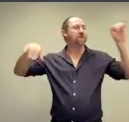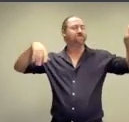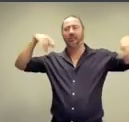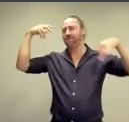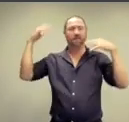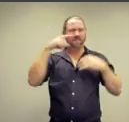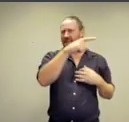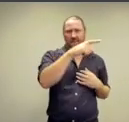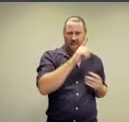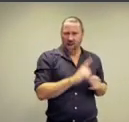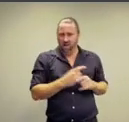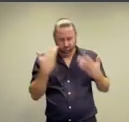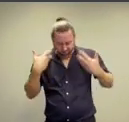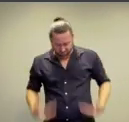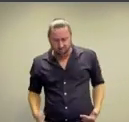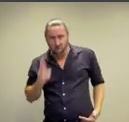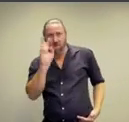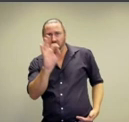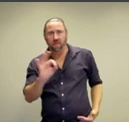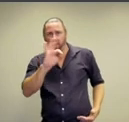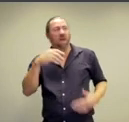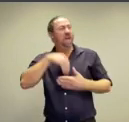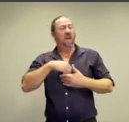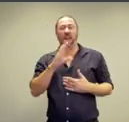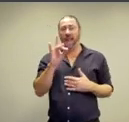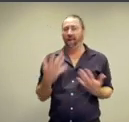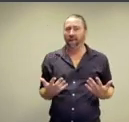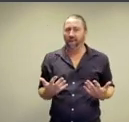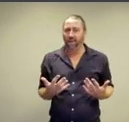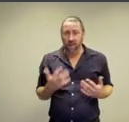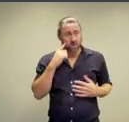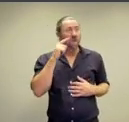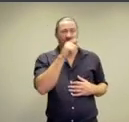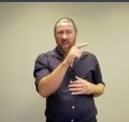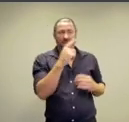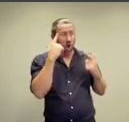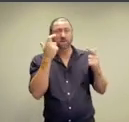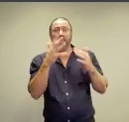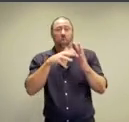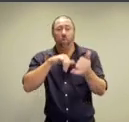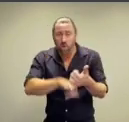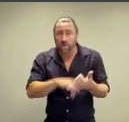androgynous aesthetes.' As Steven Steins explains, 'his illustrations